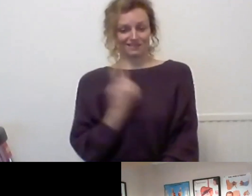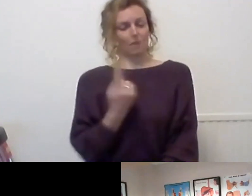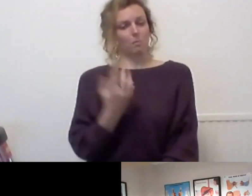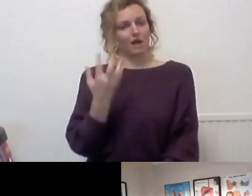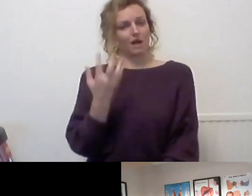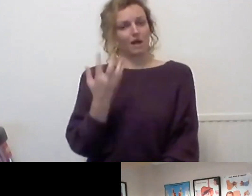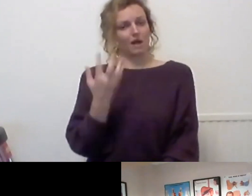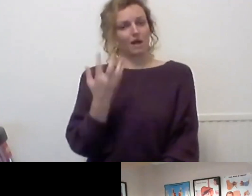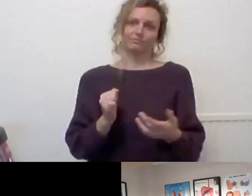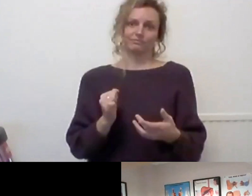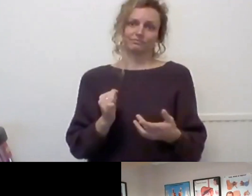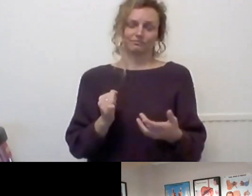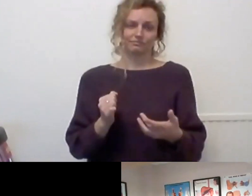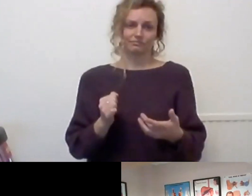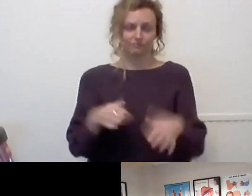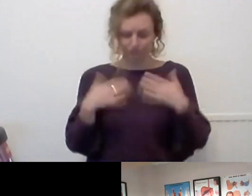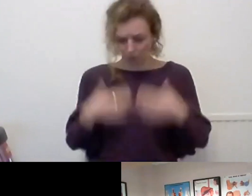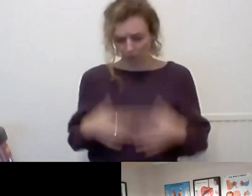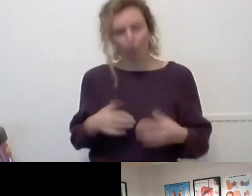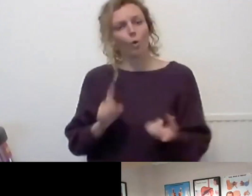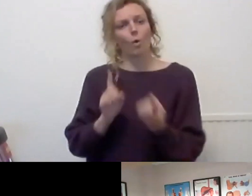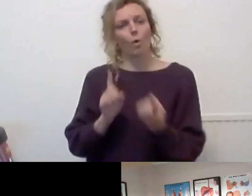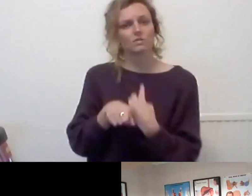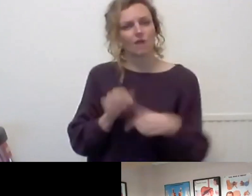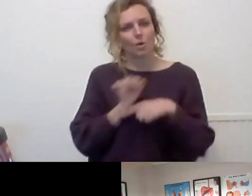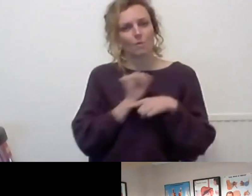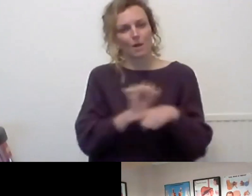you will be depending on what drugs you take, you may well be classed as clinically extremely